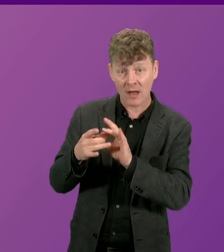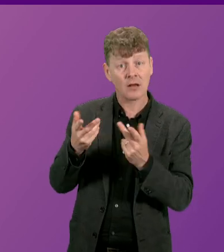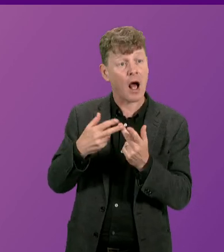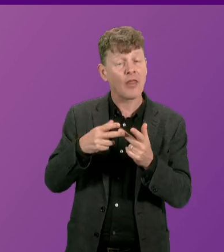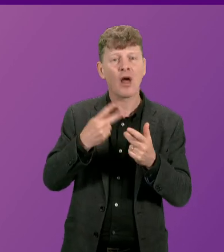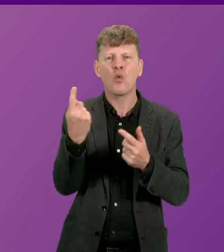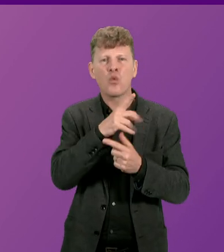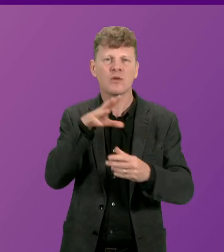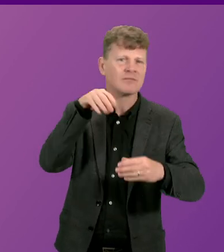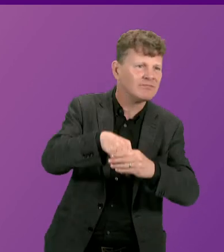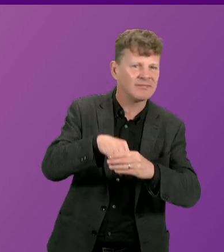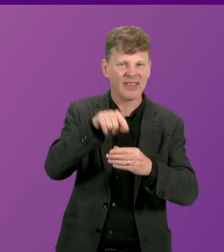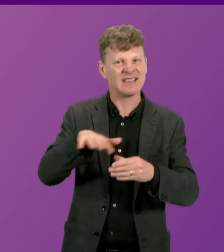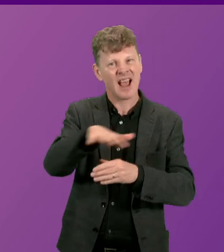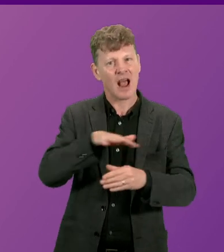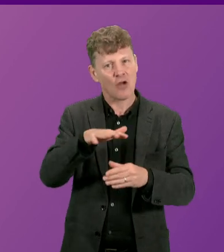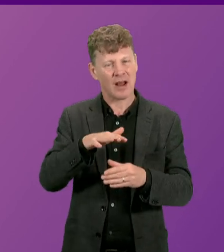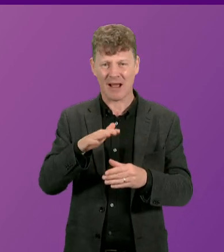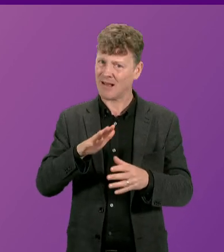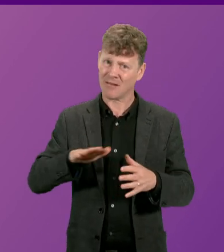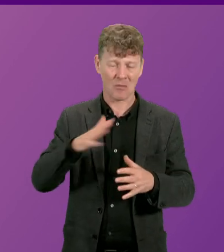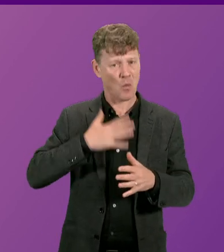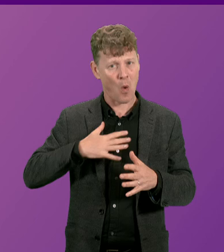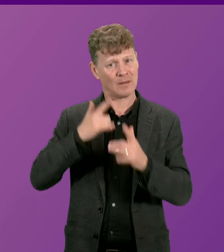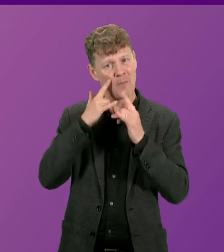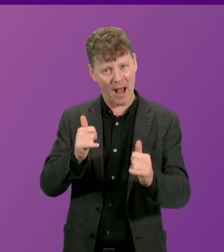which are calling in the strongest terms possible for that pilot to be delivered.